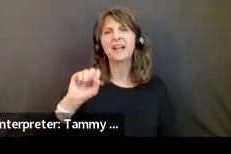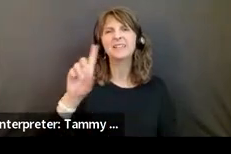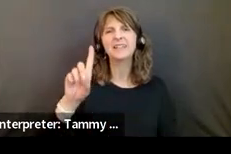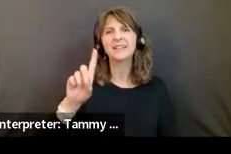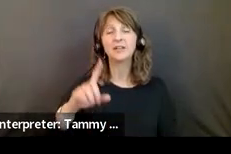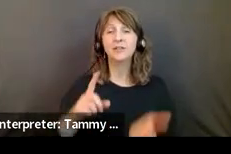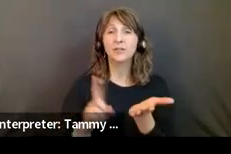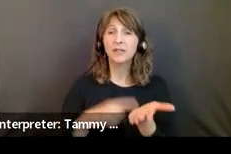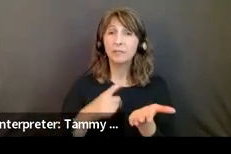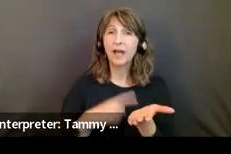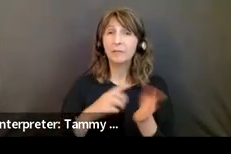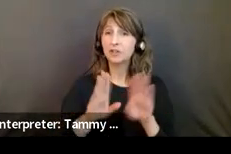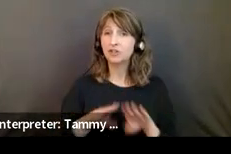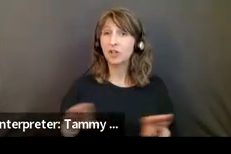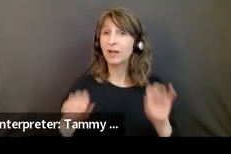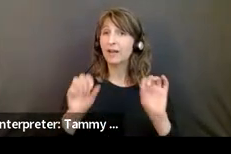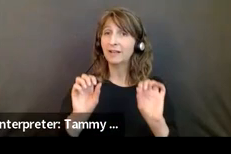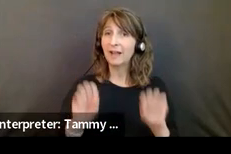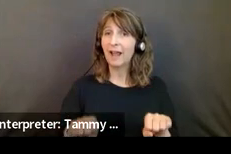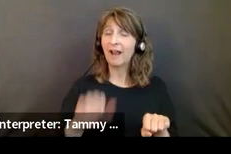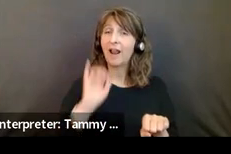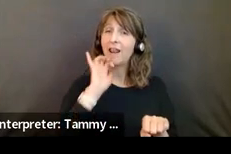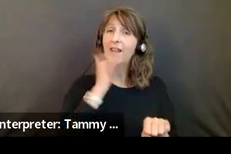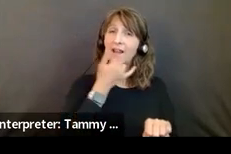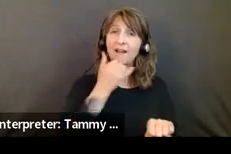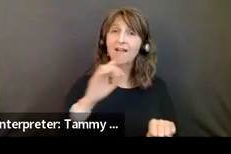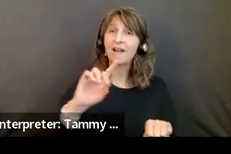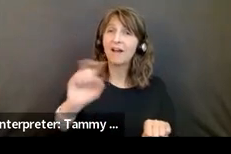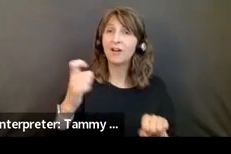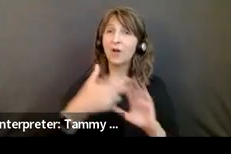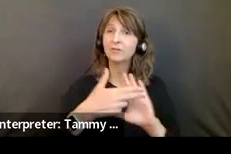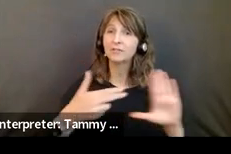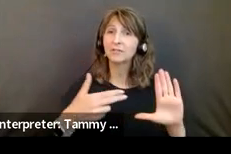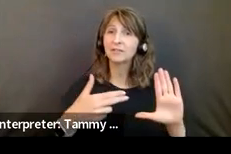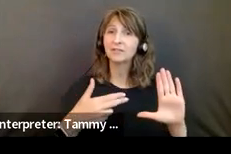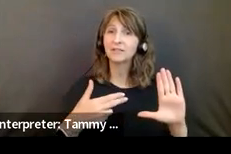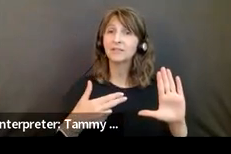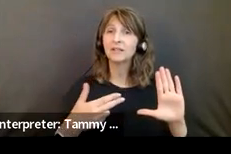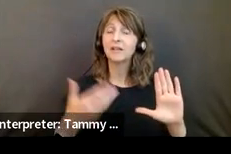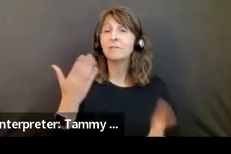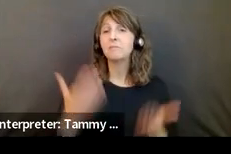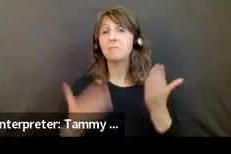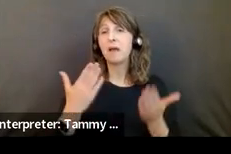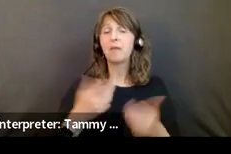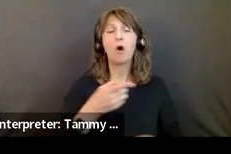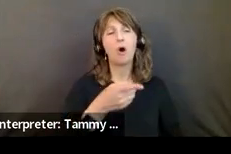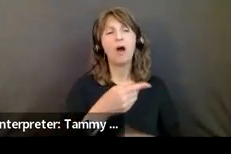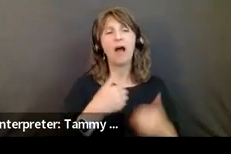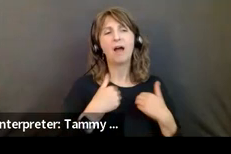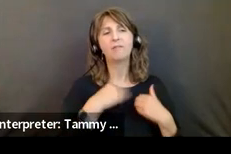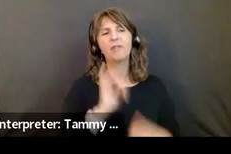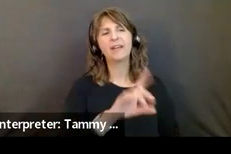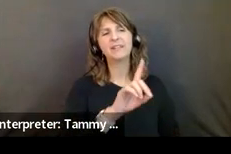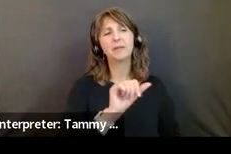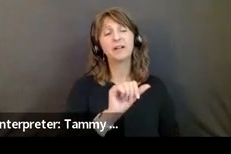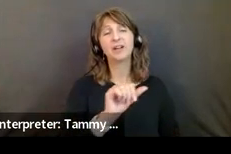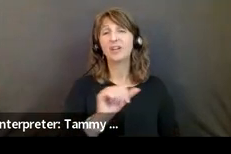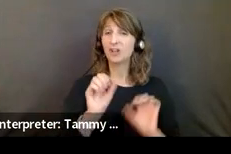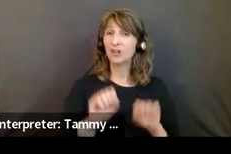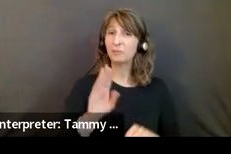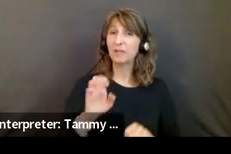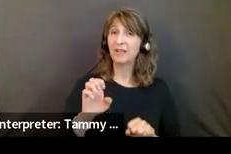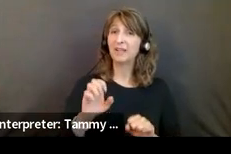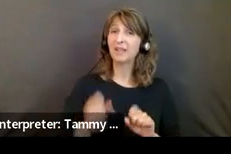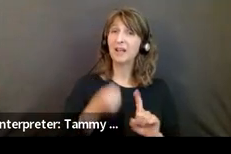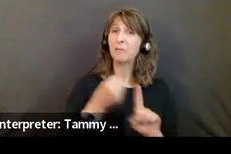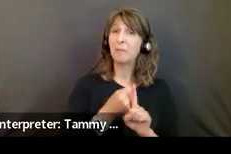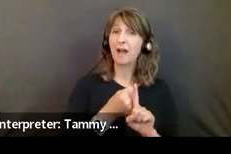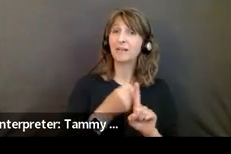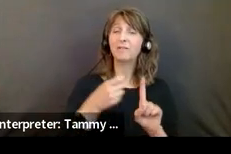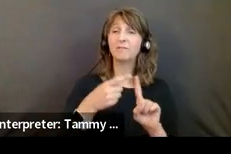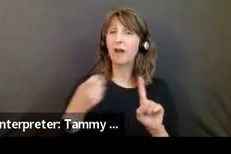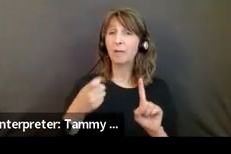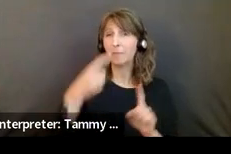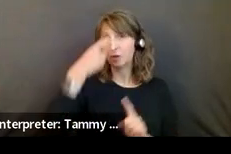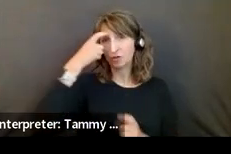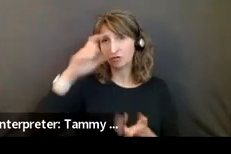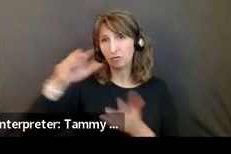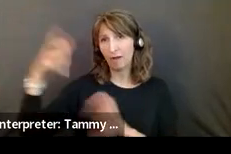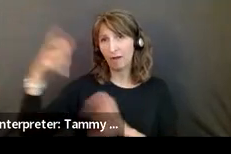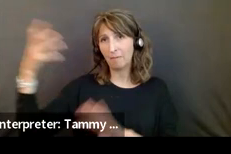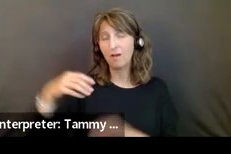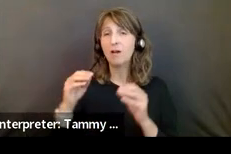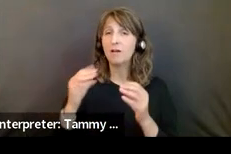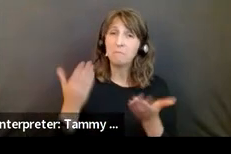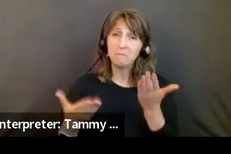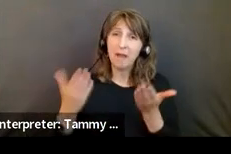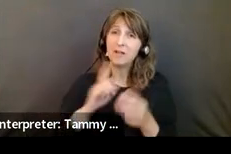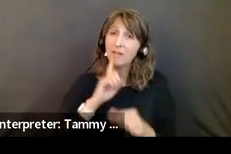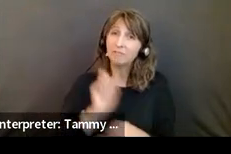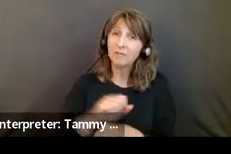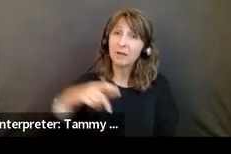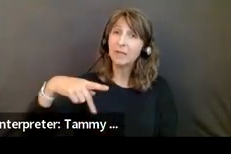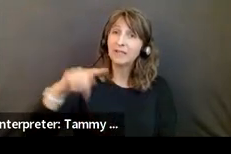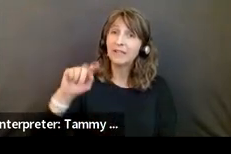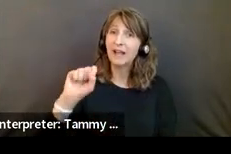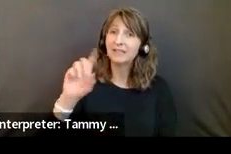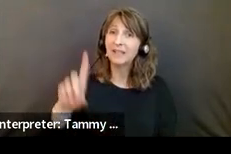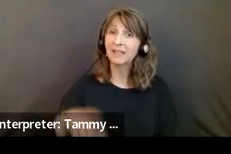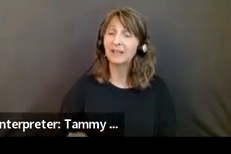As having one disability when the truth of the matter is that Charlie had actually experienced a traumatic event and therefore they have PTSD and not so much, let's say, move this regulation disorder or something like that.